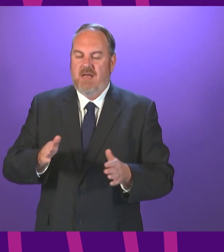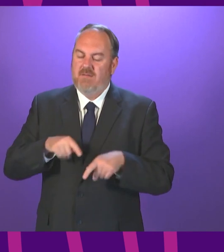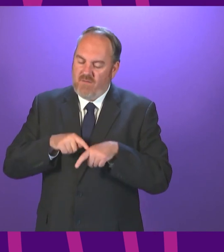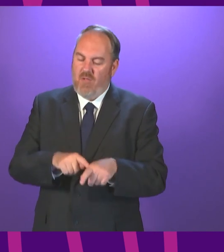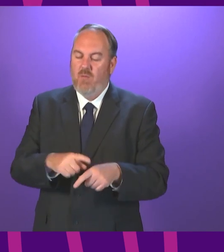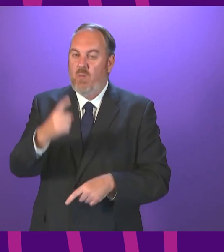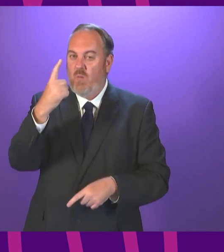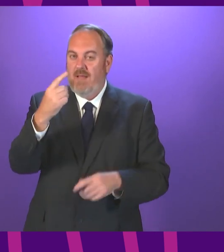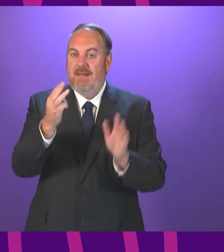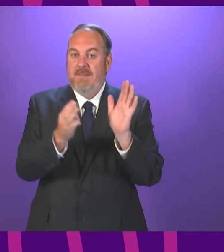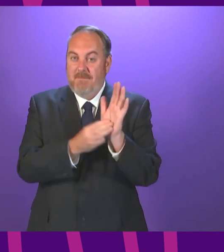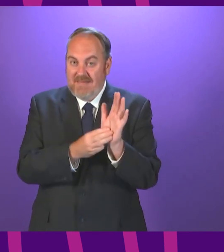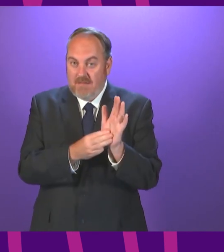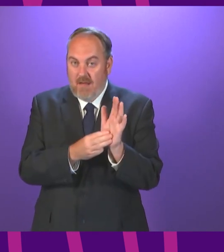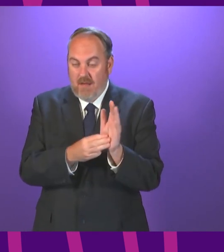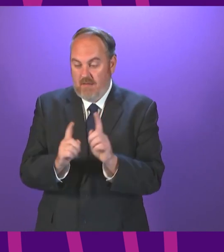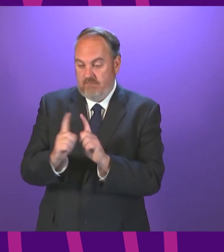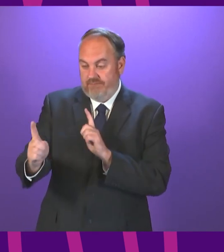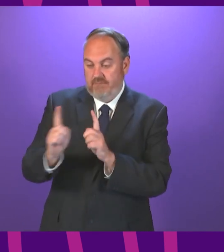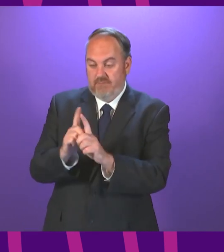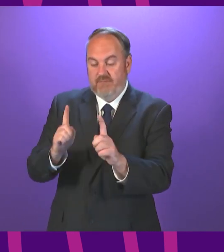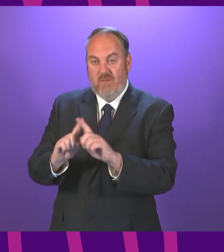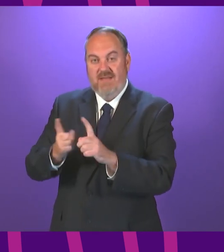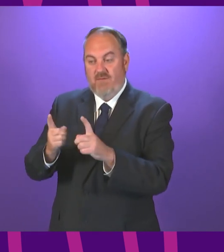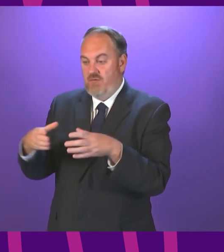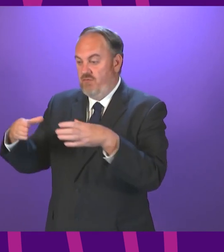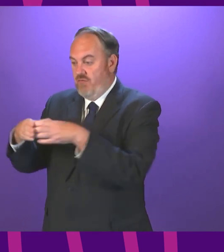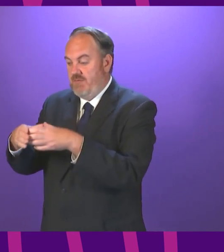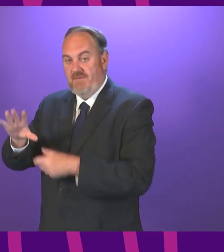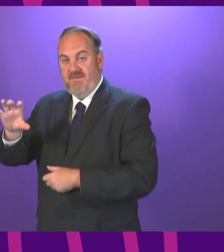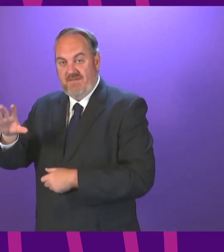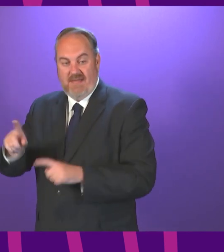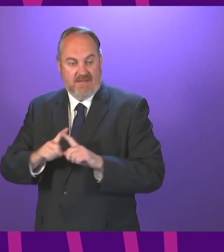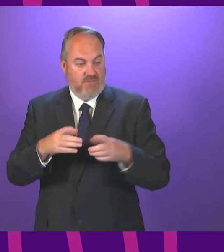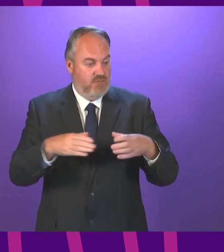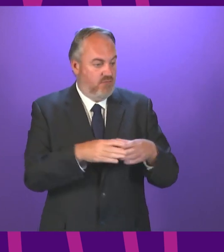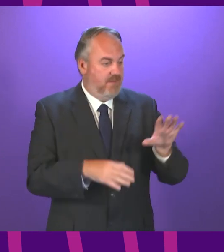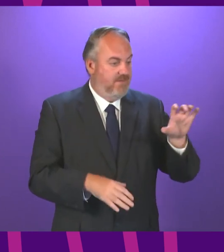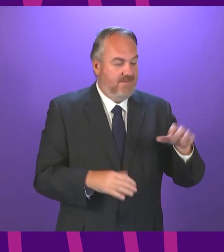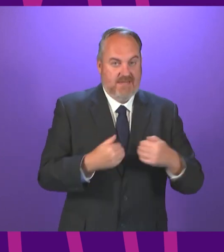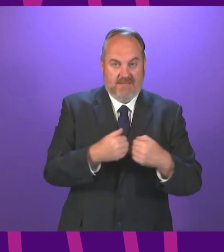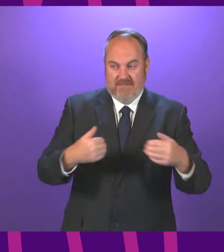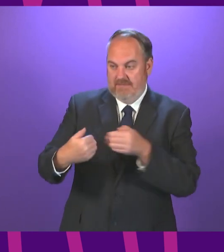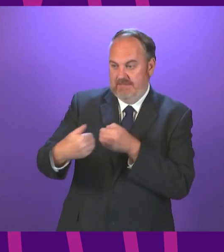between different groups of 15. The Cabinet Secretary for Finance and the Economy intends to work with the events sector on guidance to explore how